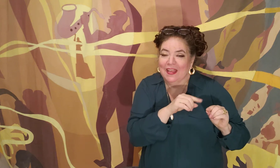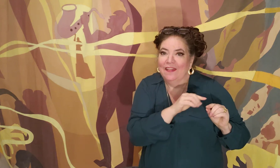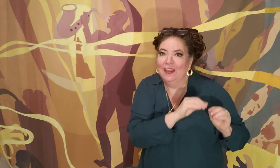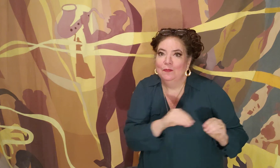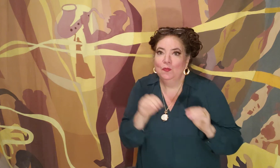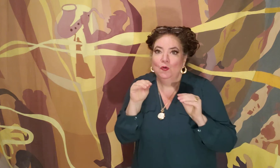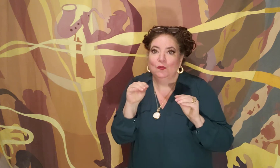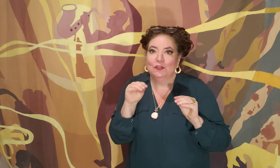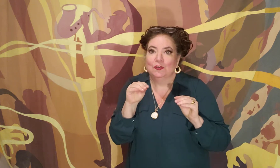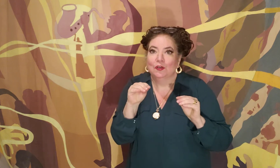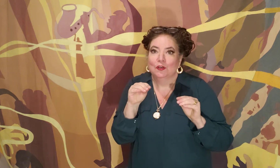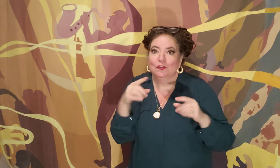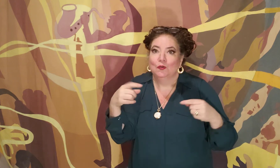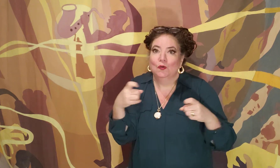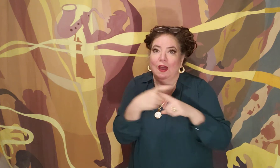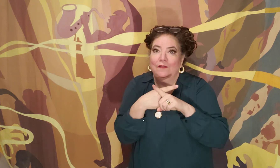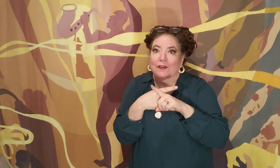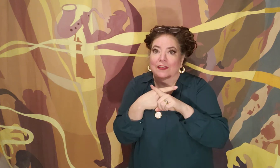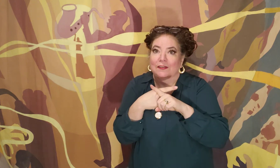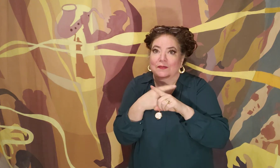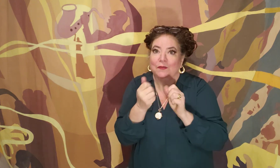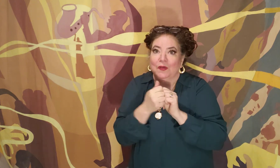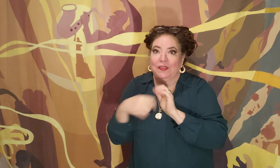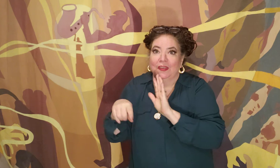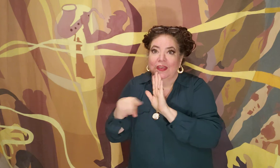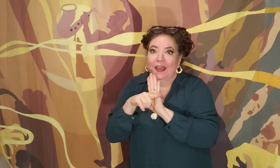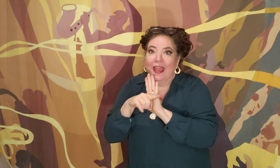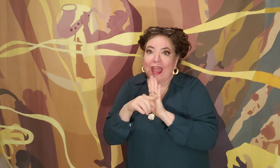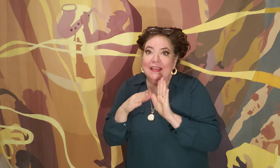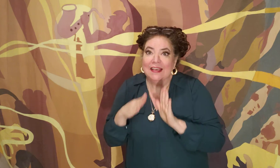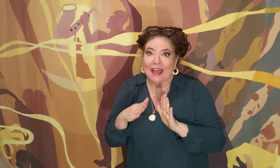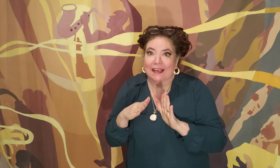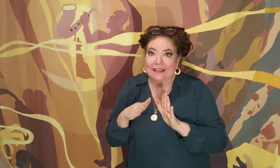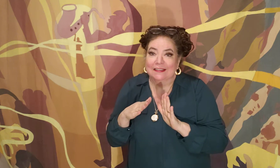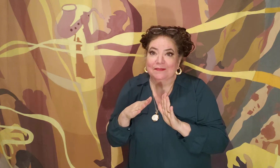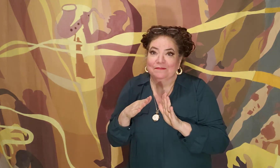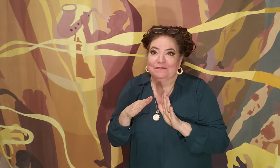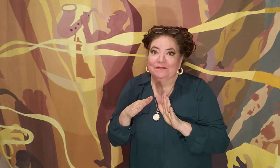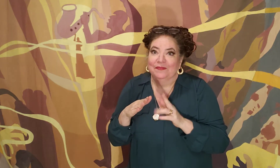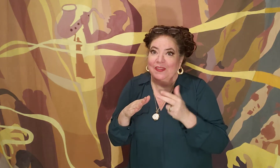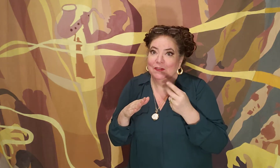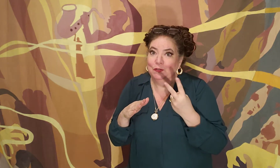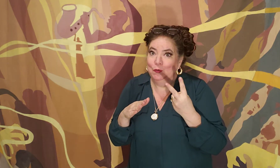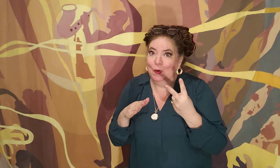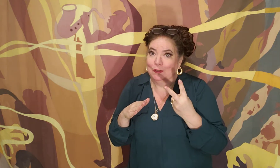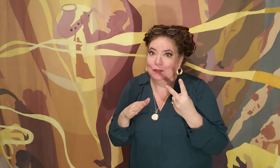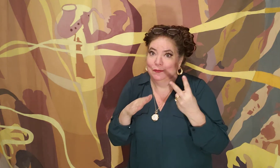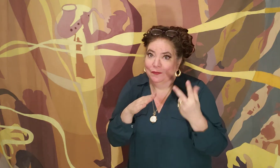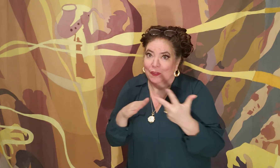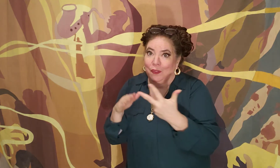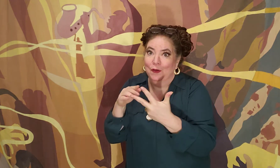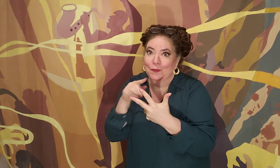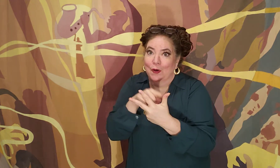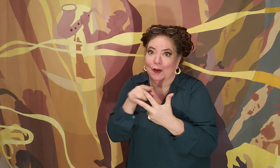and then it moves to 2) conflict with the antagonist. There's two parts. The third part